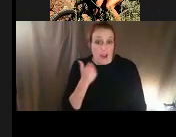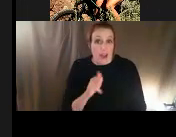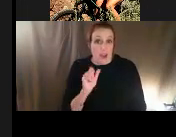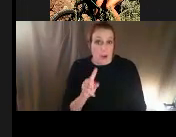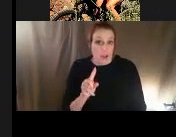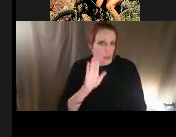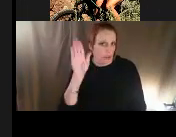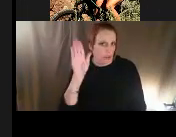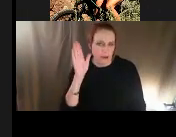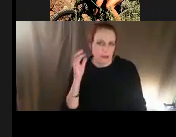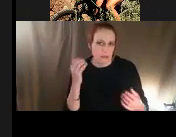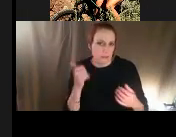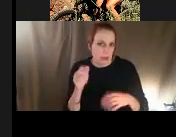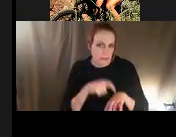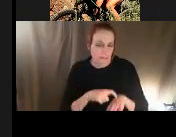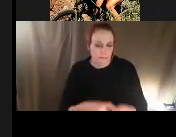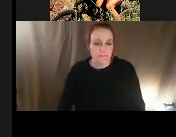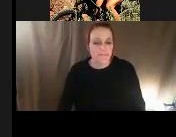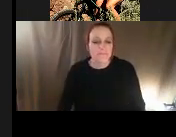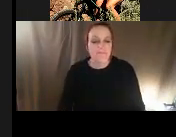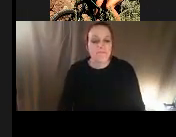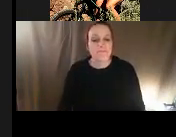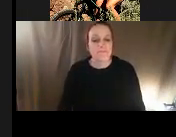So, I want to start off with a few definitions so